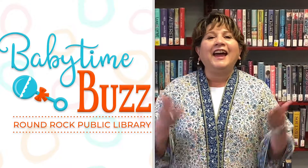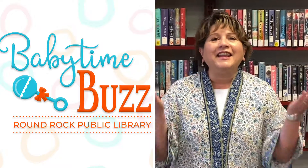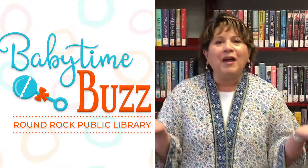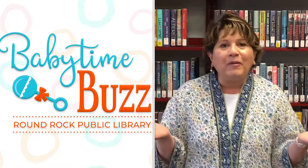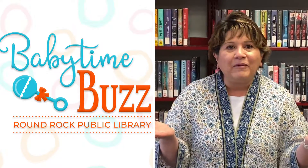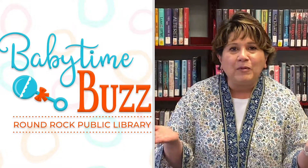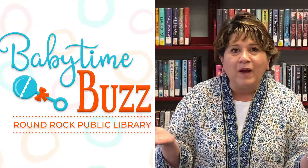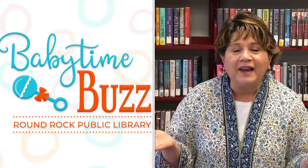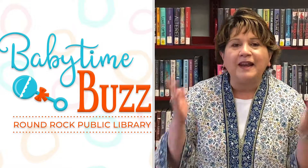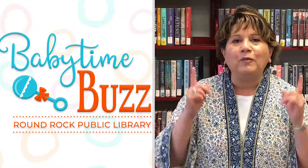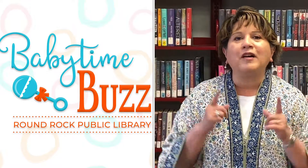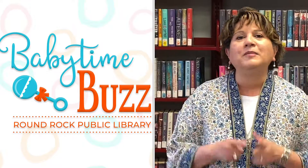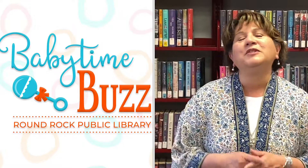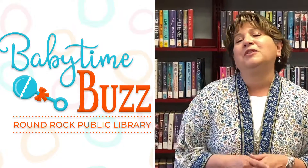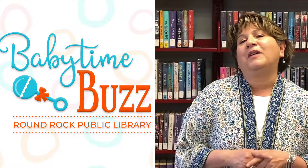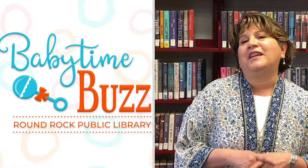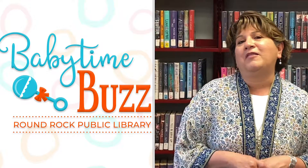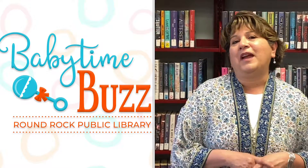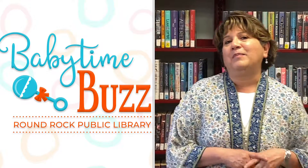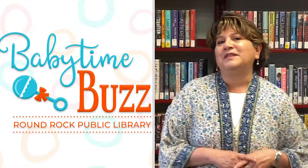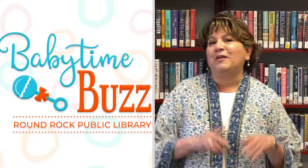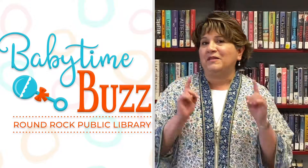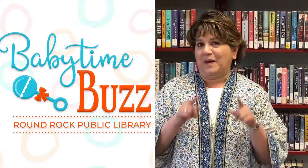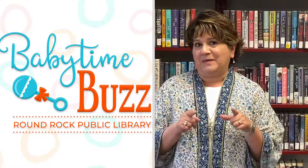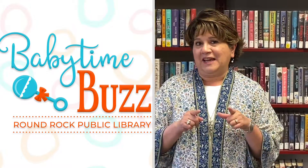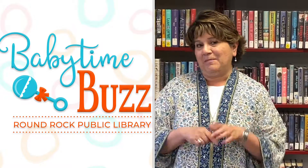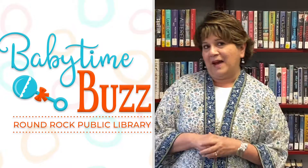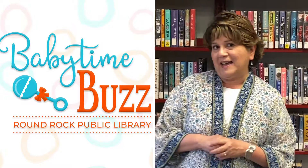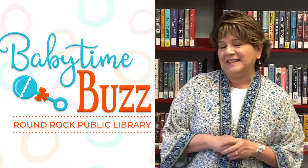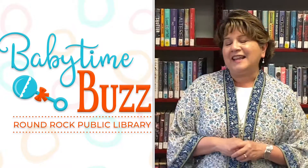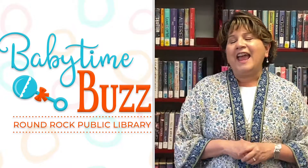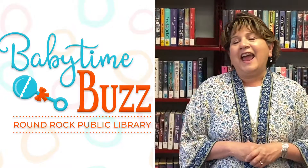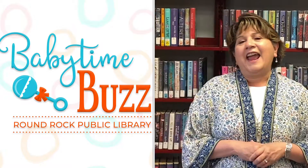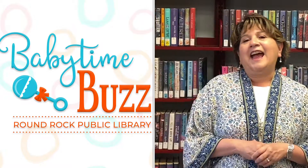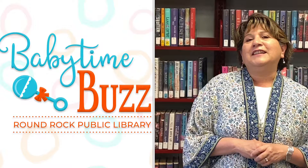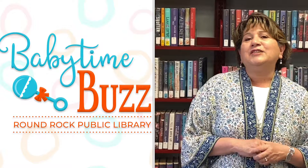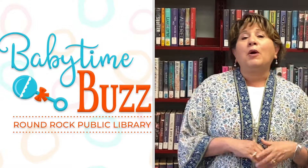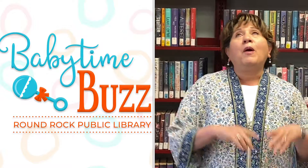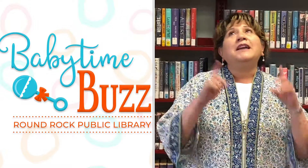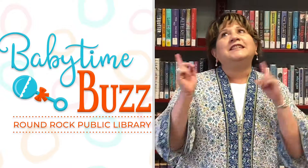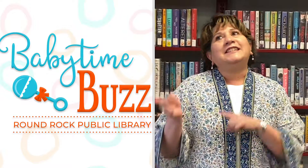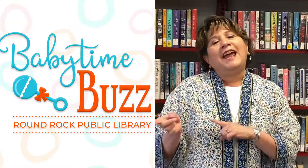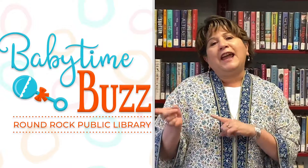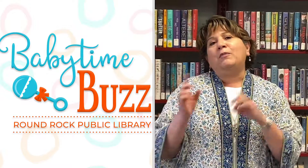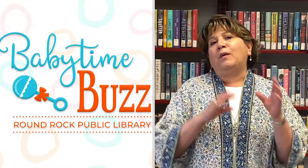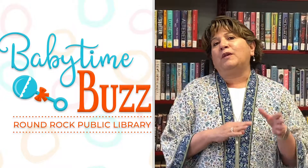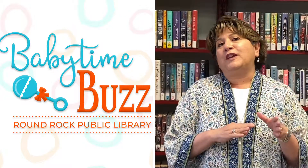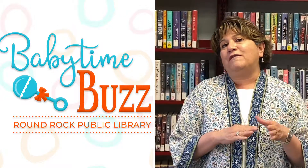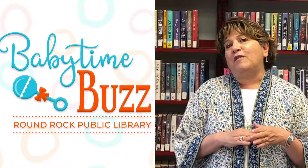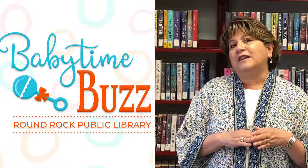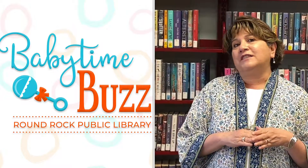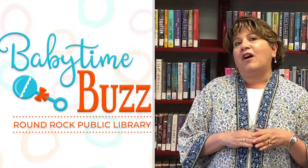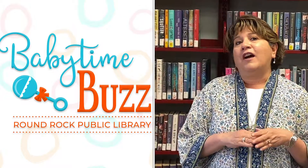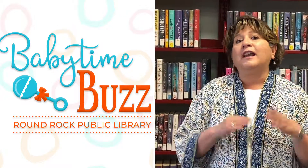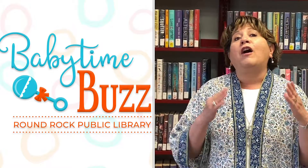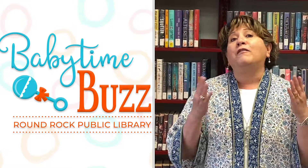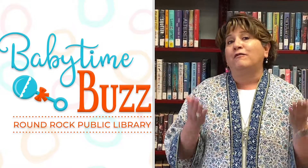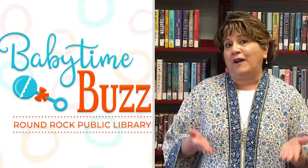Hello, everyone, and welcome to another episode of Babytime Buzz. And so today what we're going to focus on are friends